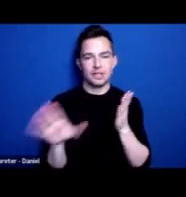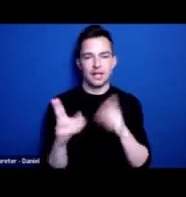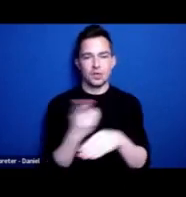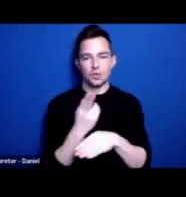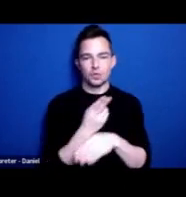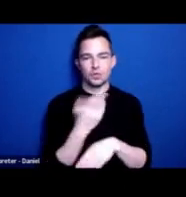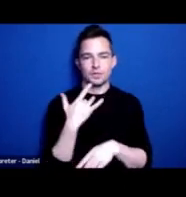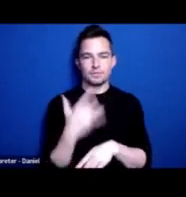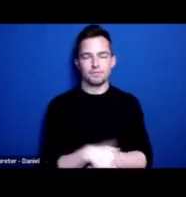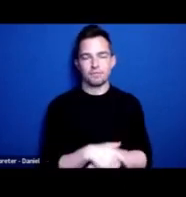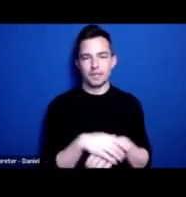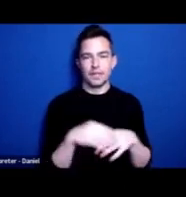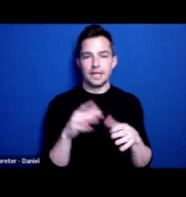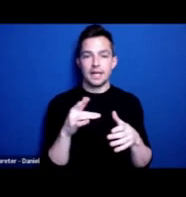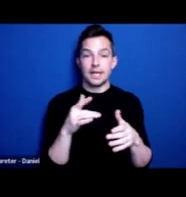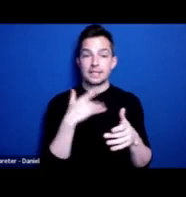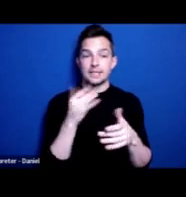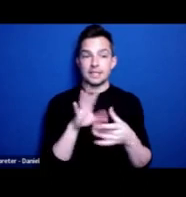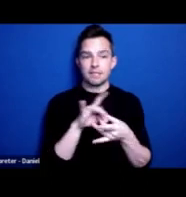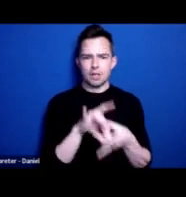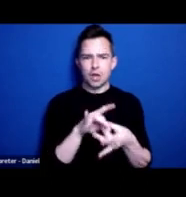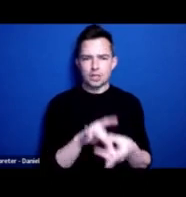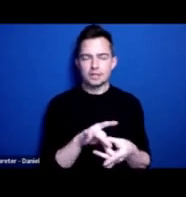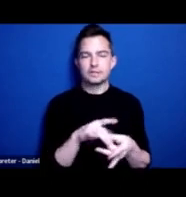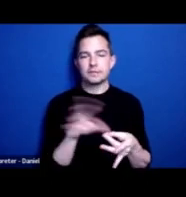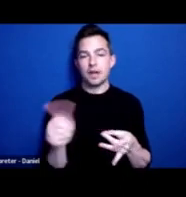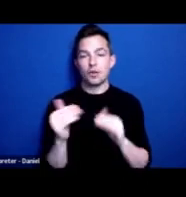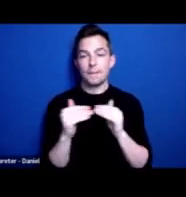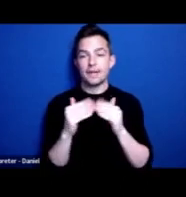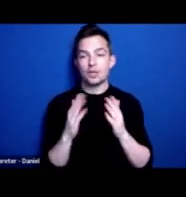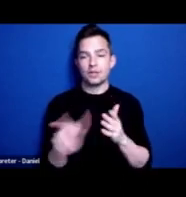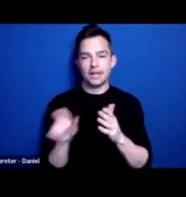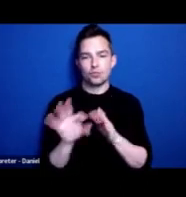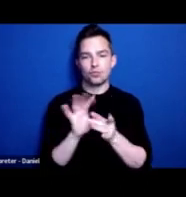sense of belonging that other peers can relate to. And that's